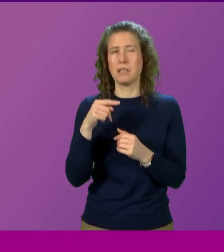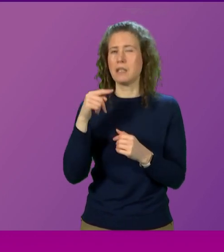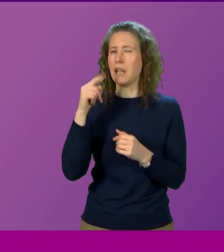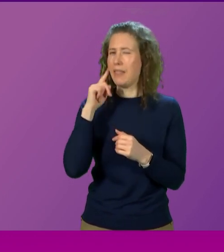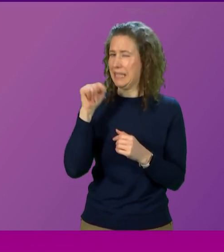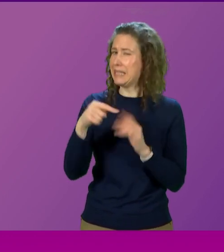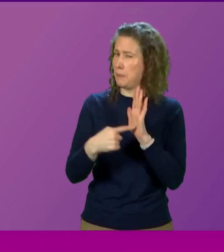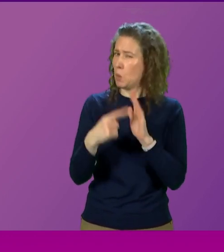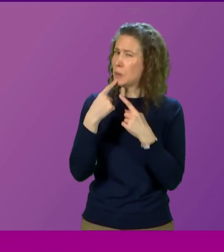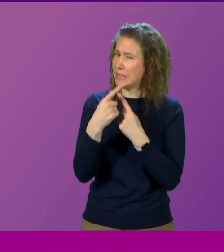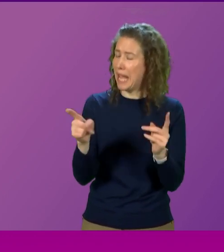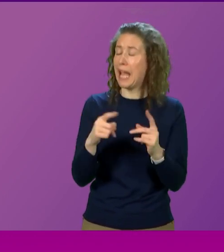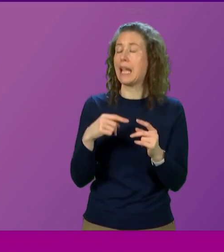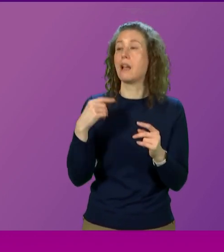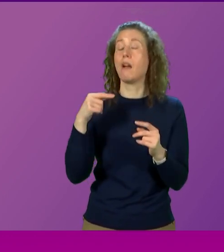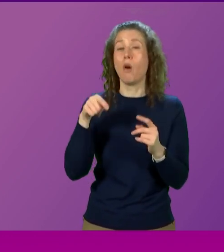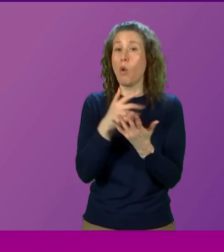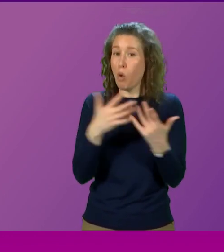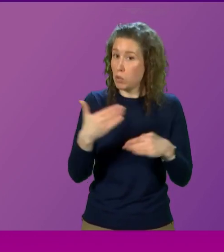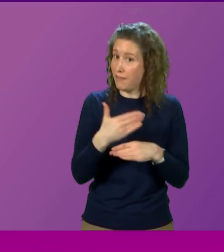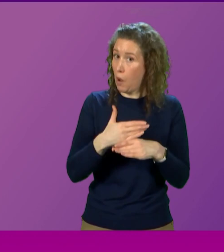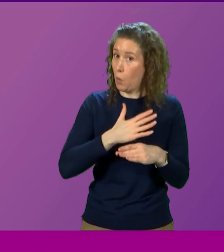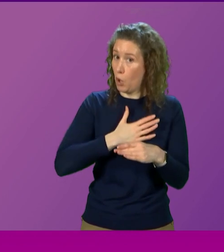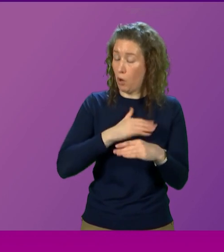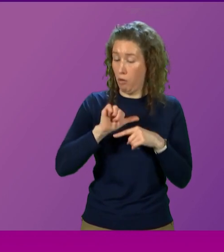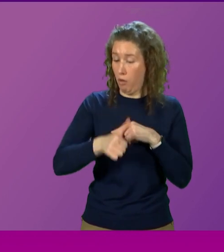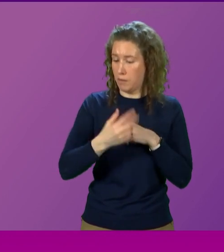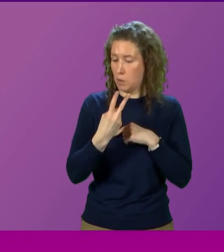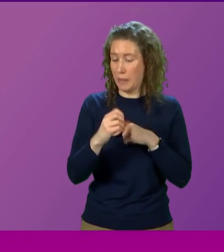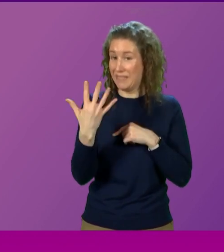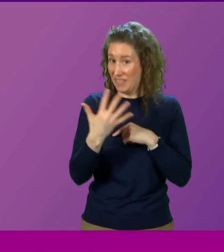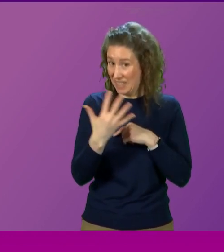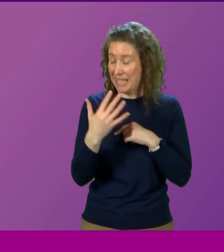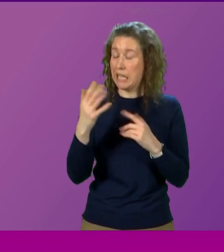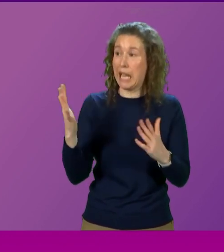It is important to say that much of the work that we did after 2015 was inspired by the